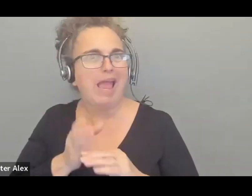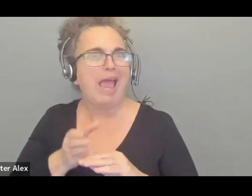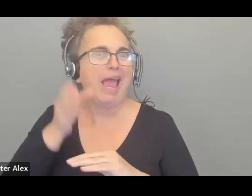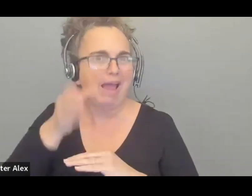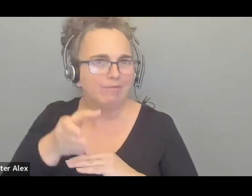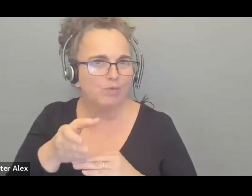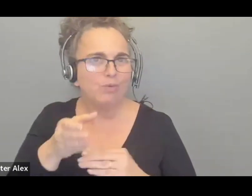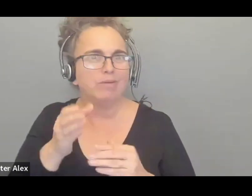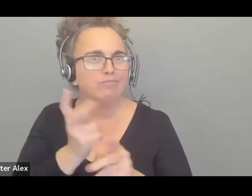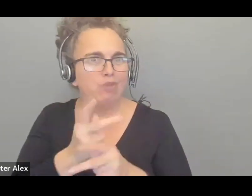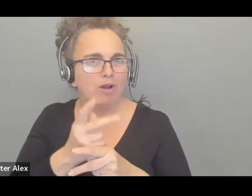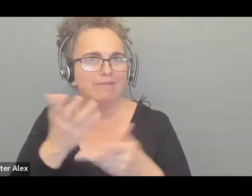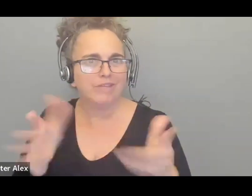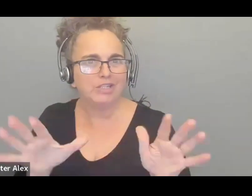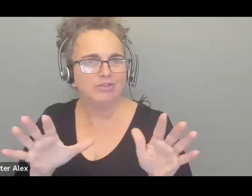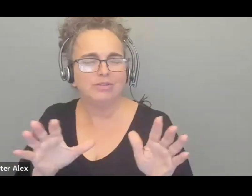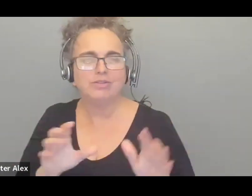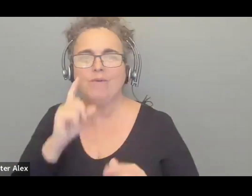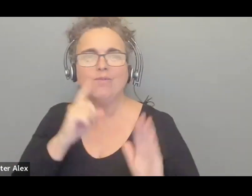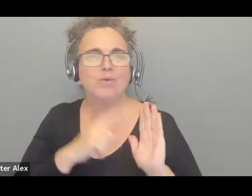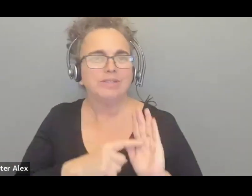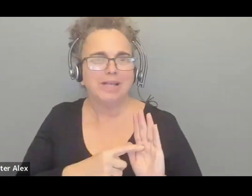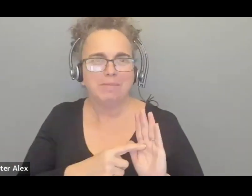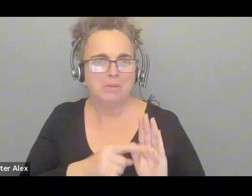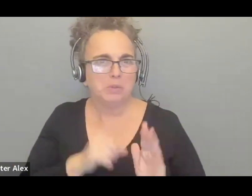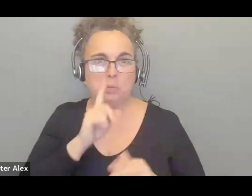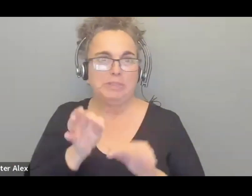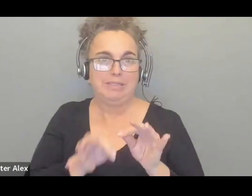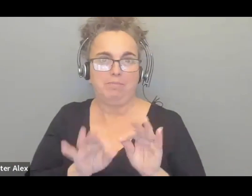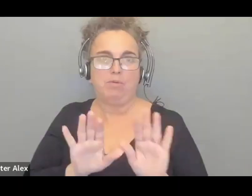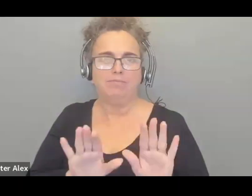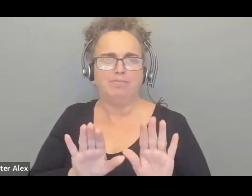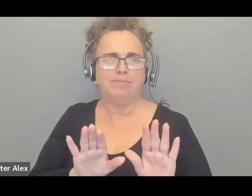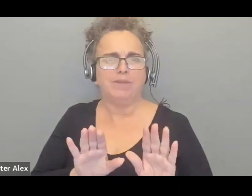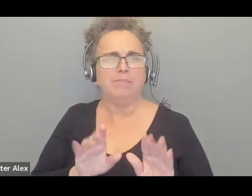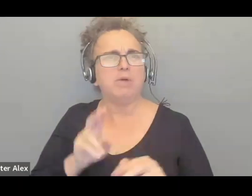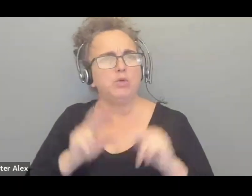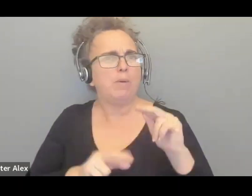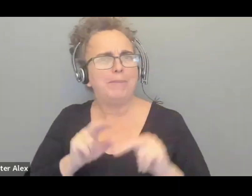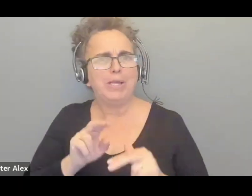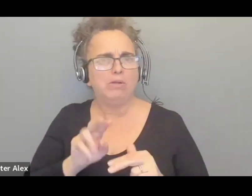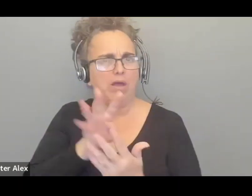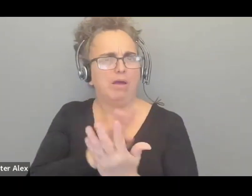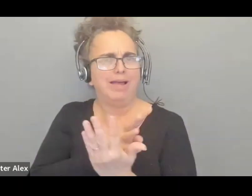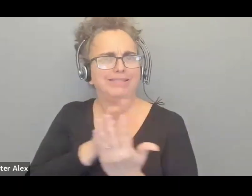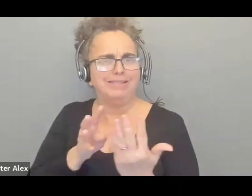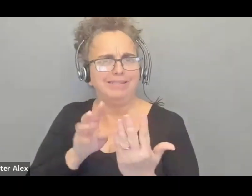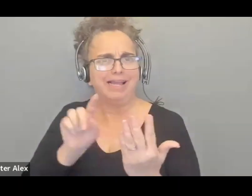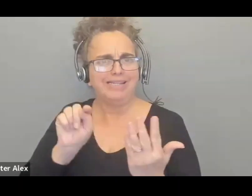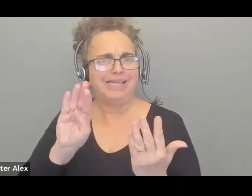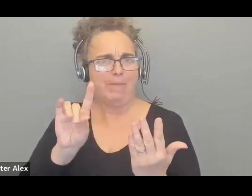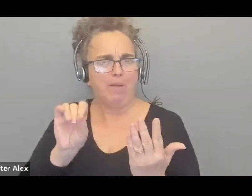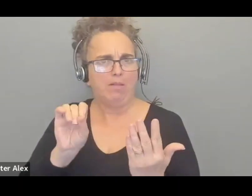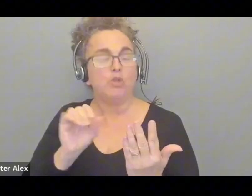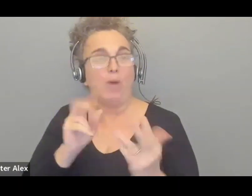and we were like, okay, for example, this is a really simple example, but you're building a table, right? And you have a table header and every time you're